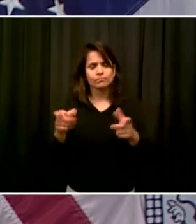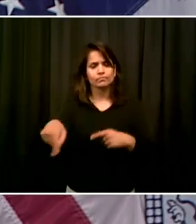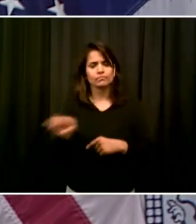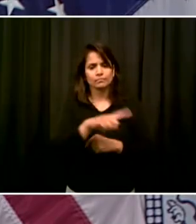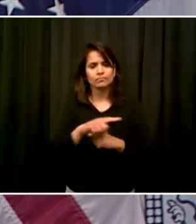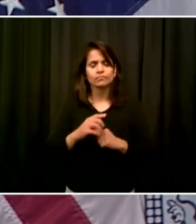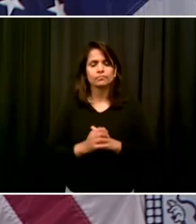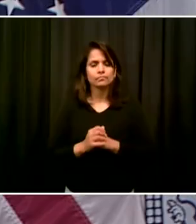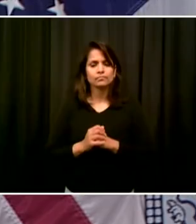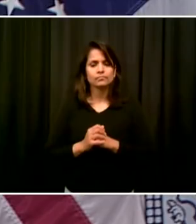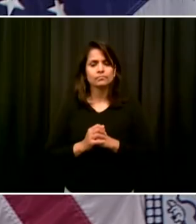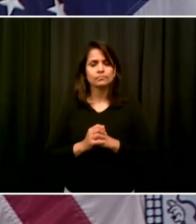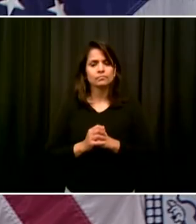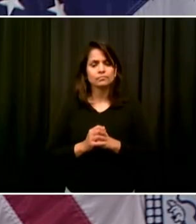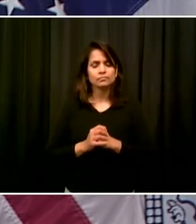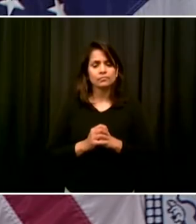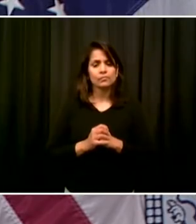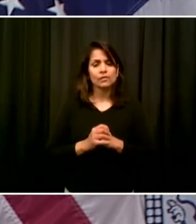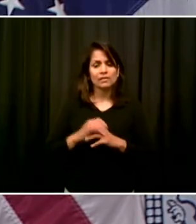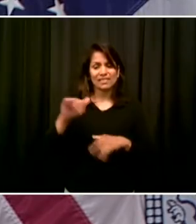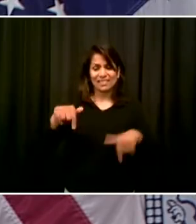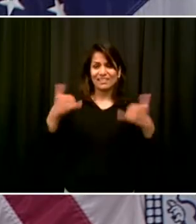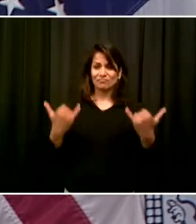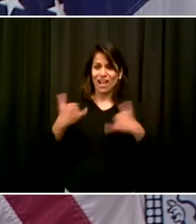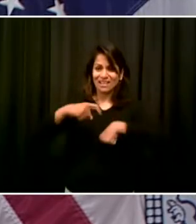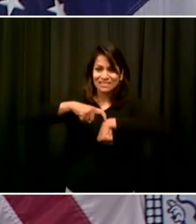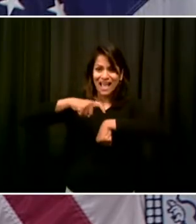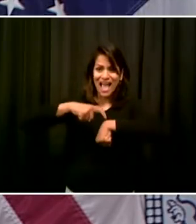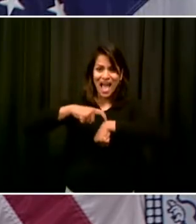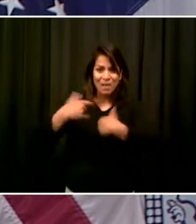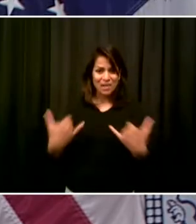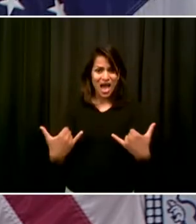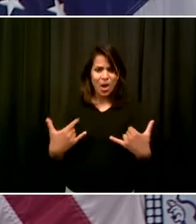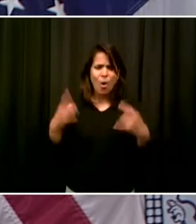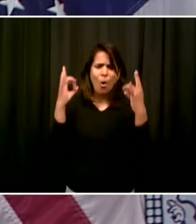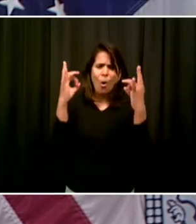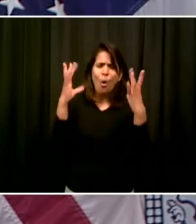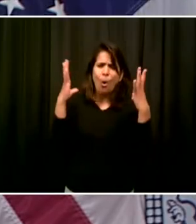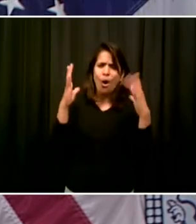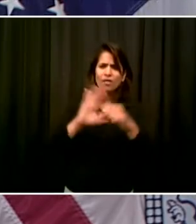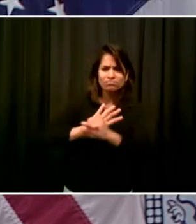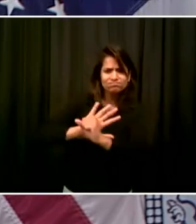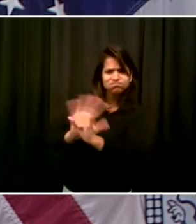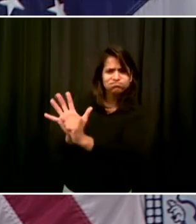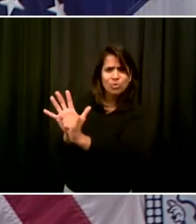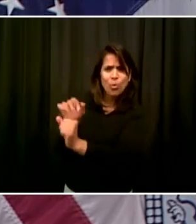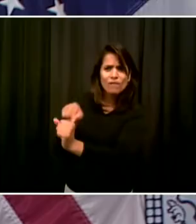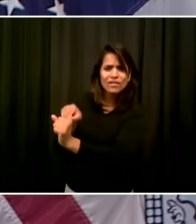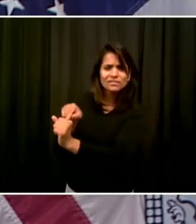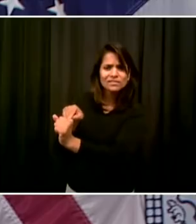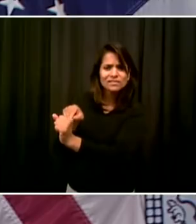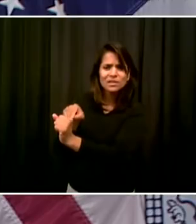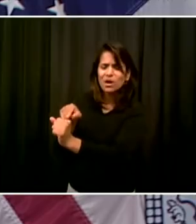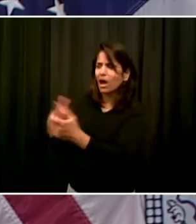ABOUT THIS AND I GIVE TEMH CREITD FOR THAT. THEY WANT TO SEE THE MAXIMUM INVESTMENT IN UYONG PEOPLE. WE ARE ALL DEALING WITH